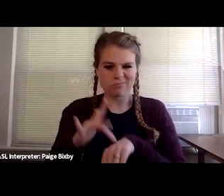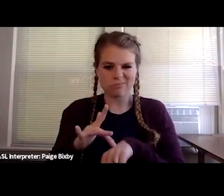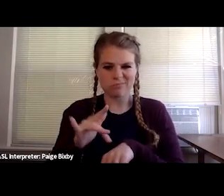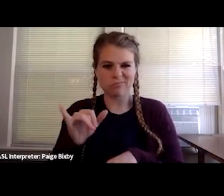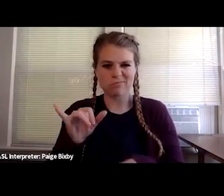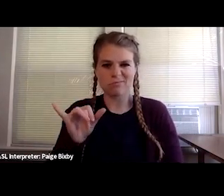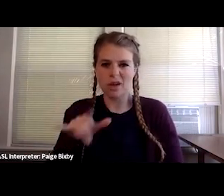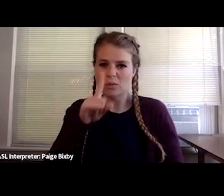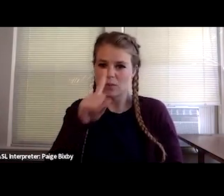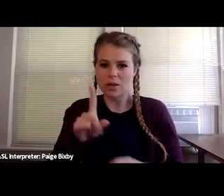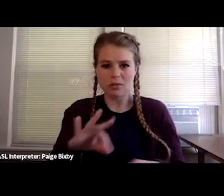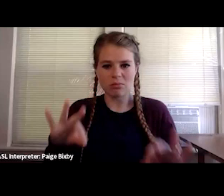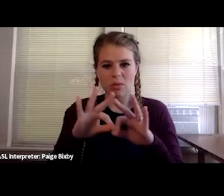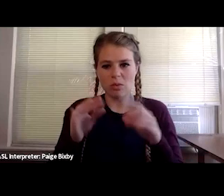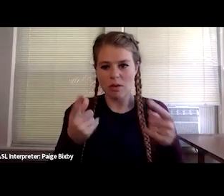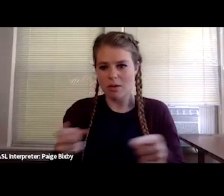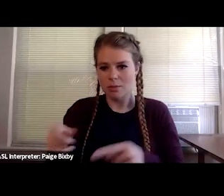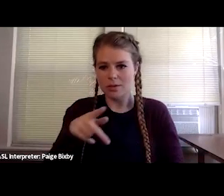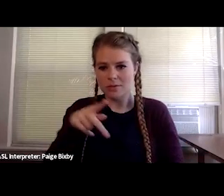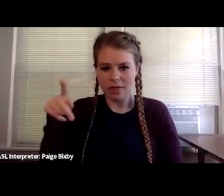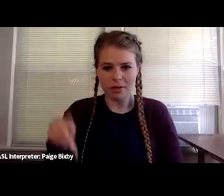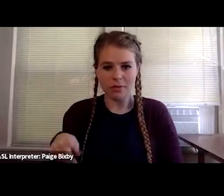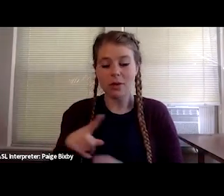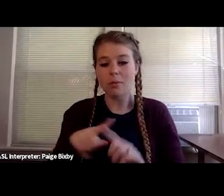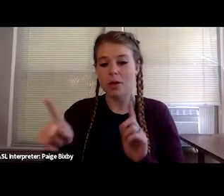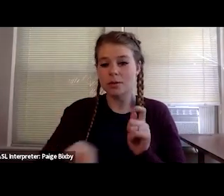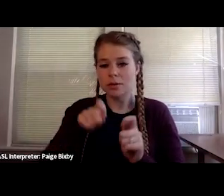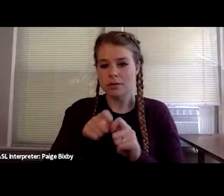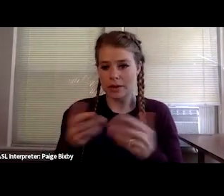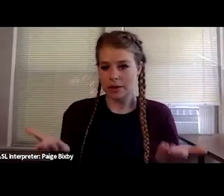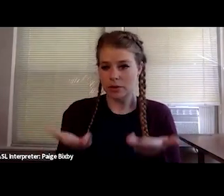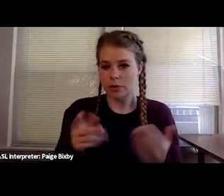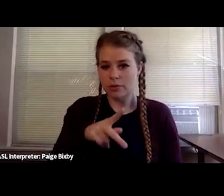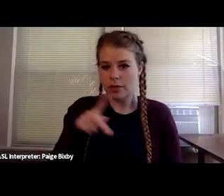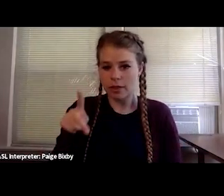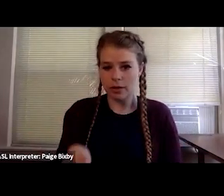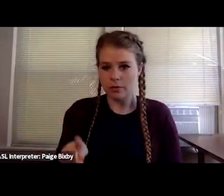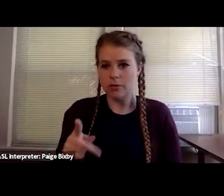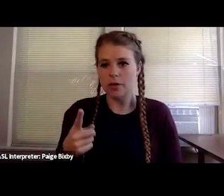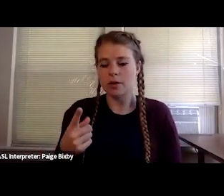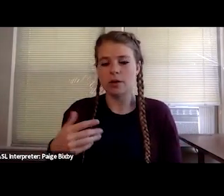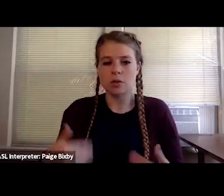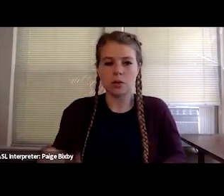that are happening here in Philadelphia, but specifically here in Philadelphia, as we're dealing with a great influx of xylazine